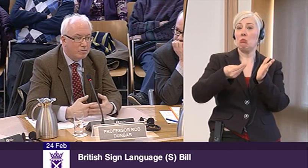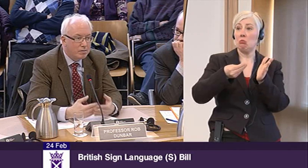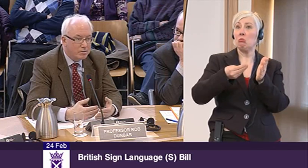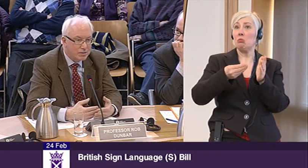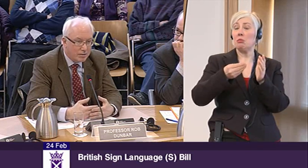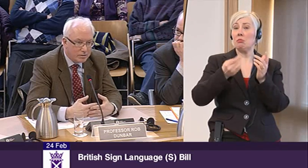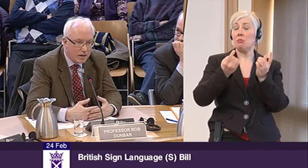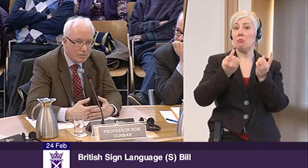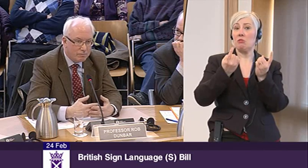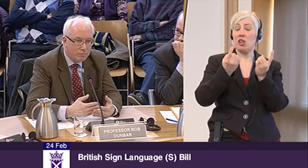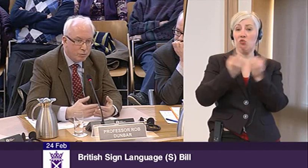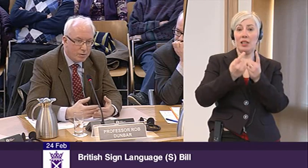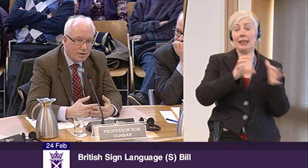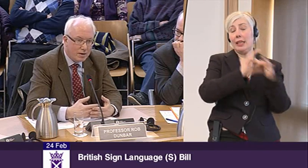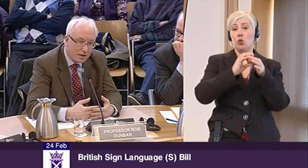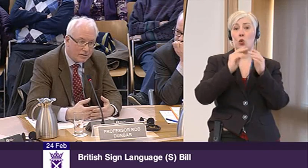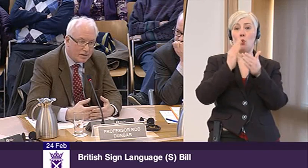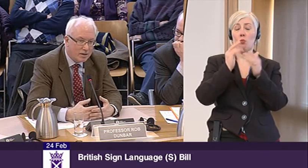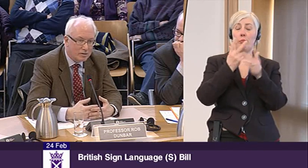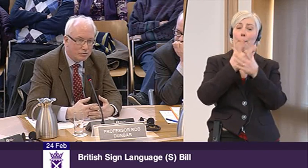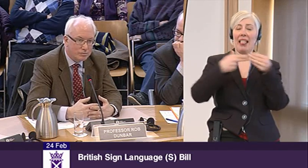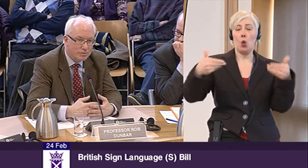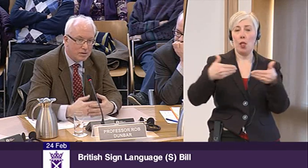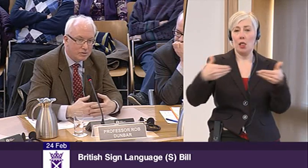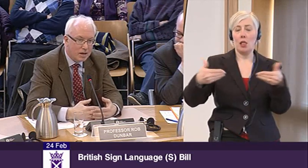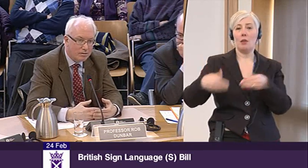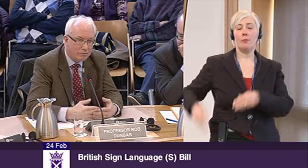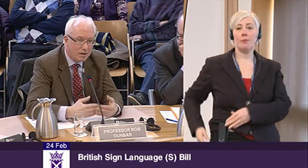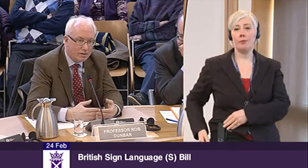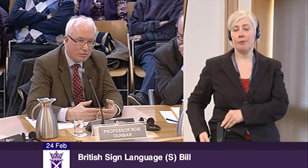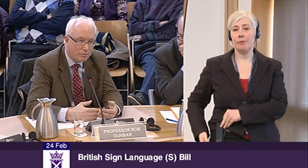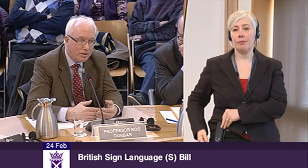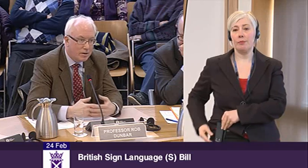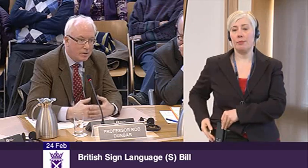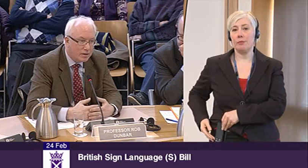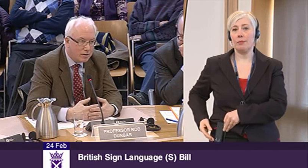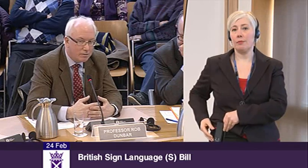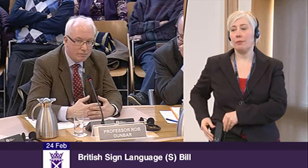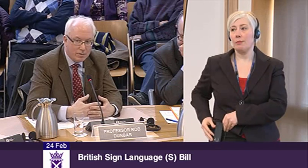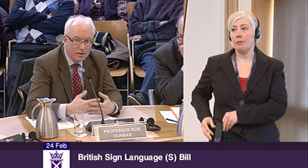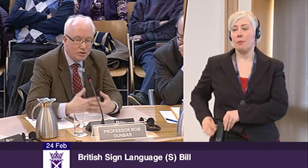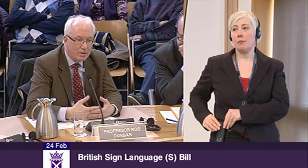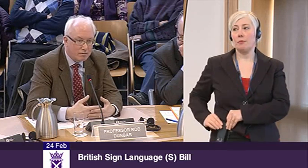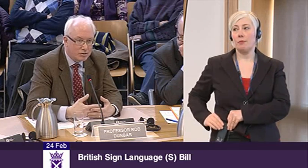in the first place, but that is for historical reasons, as there were no services or training